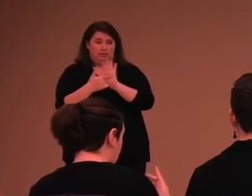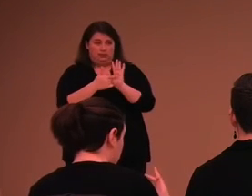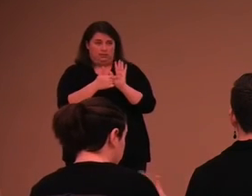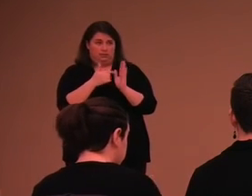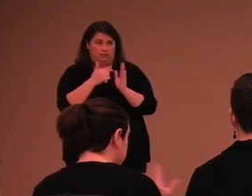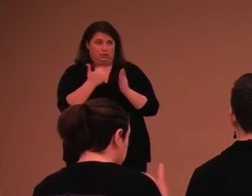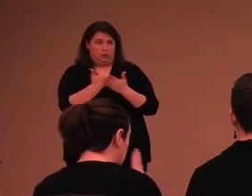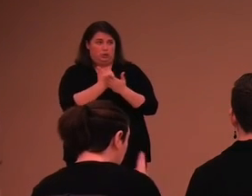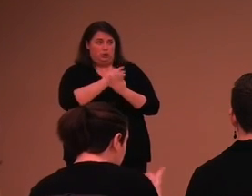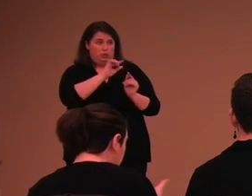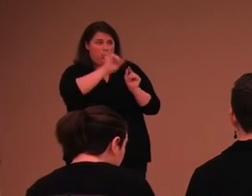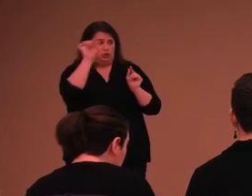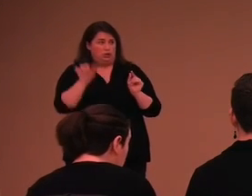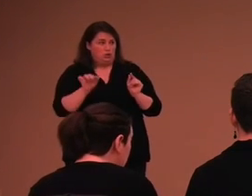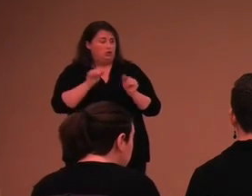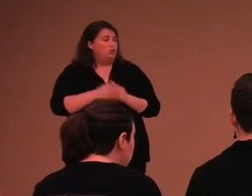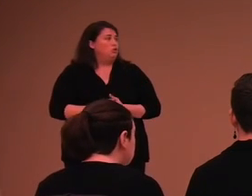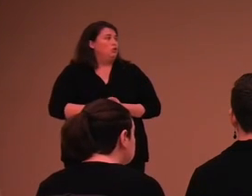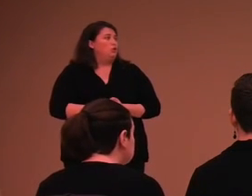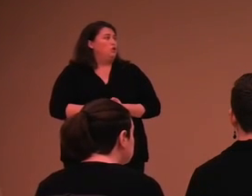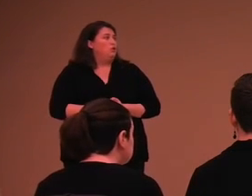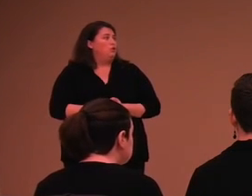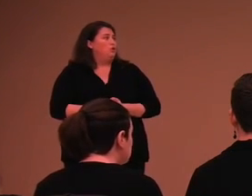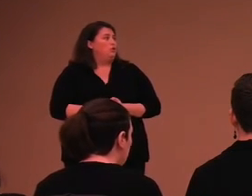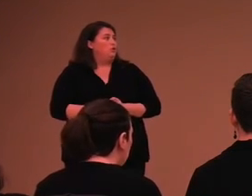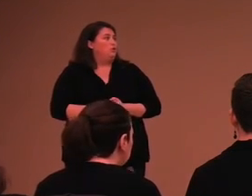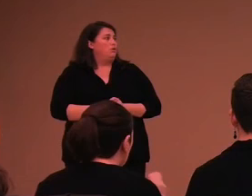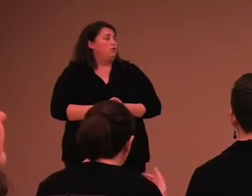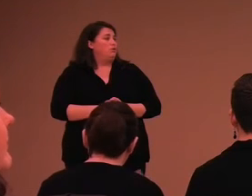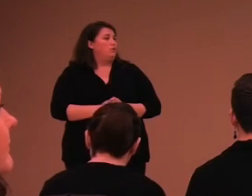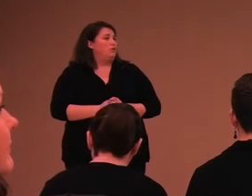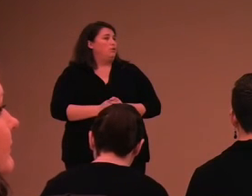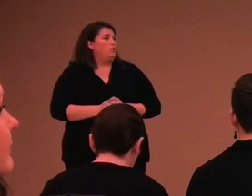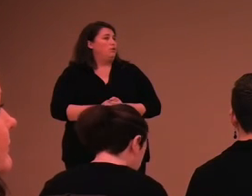Arches museum and oh gosh. I can't remember the other half about Oh